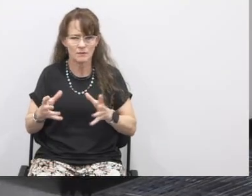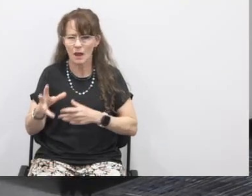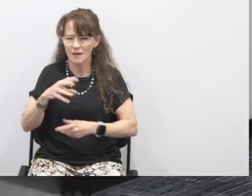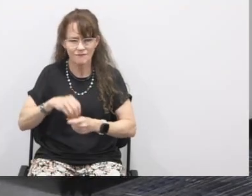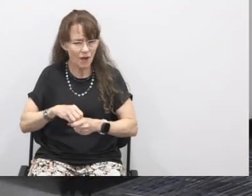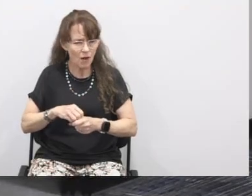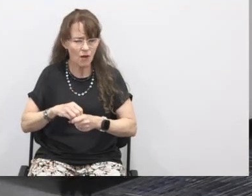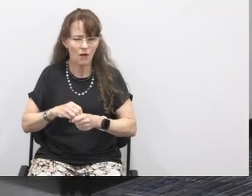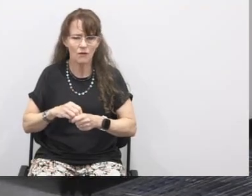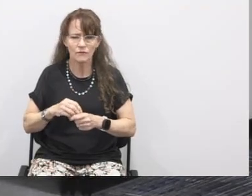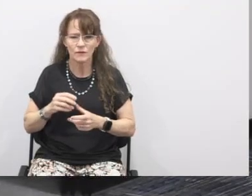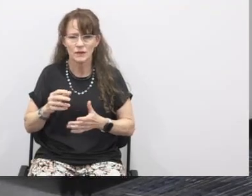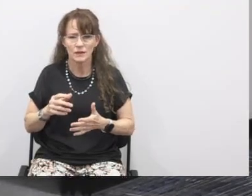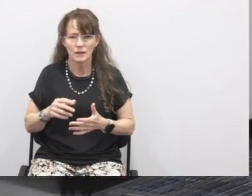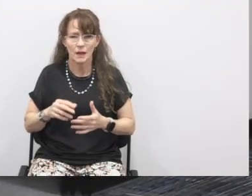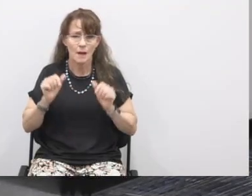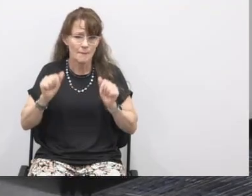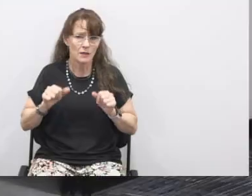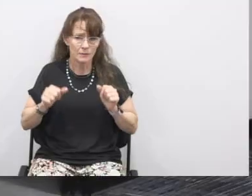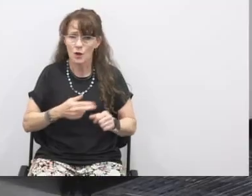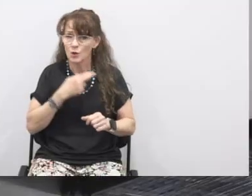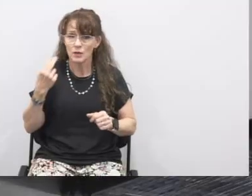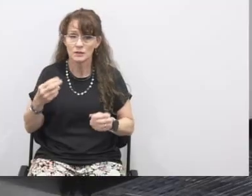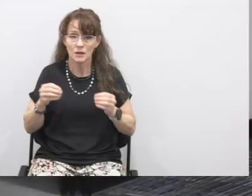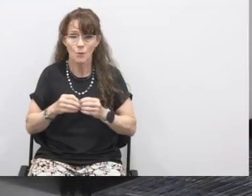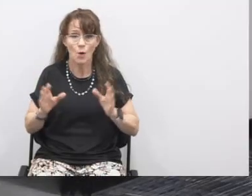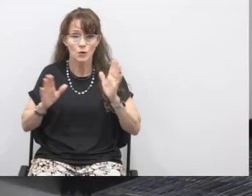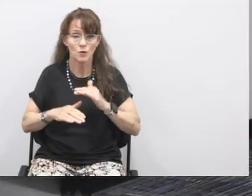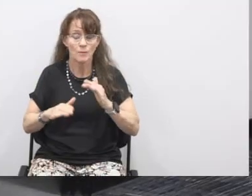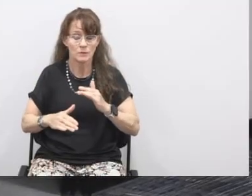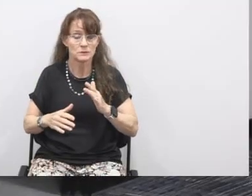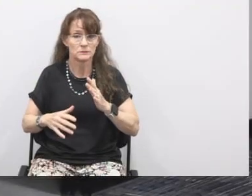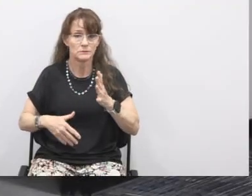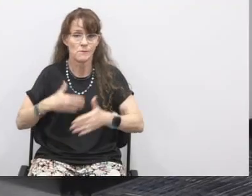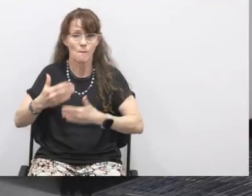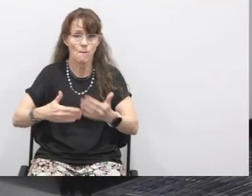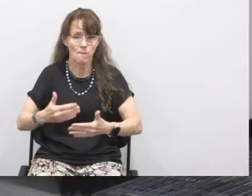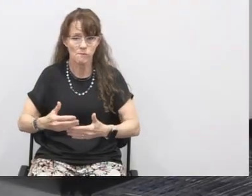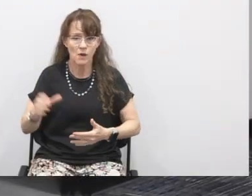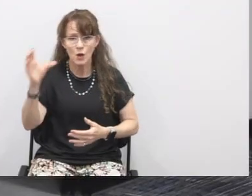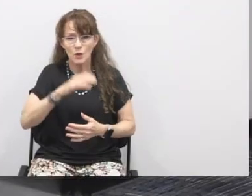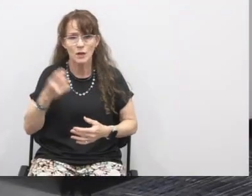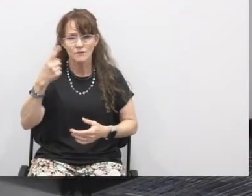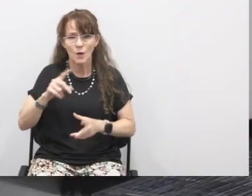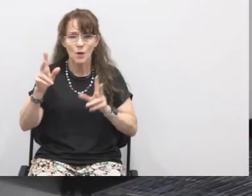potentially at risk of having more trouble maybe. You're looking for people who want to be involved